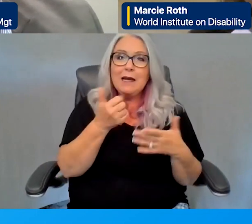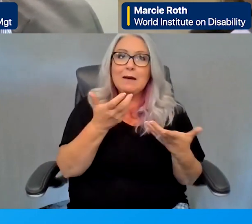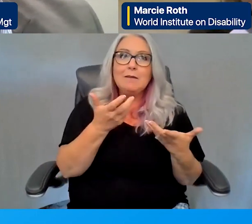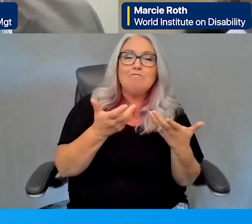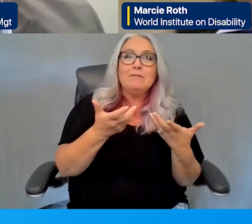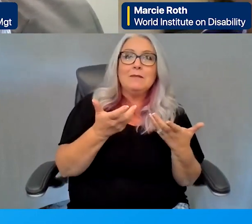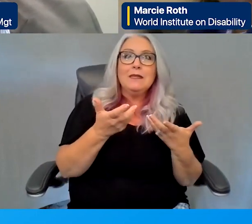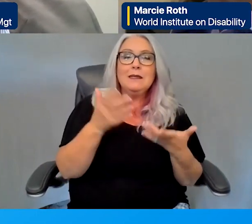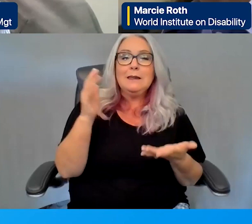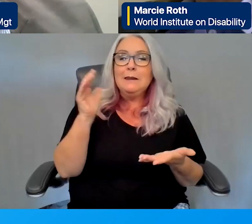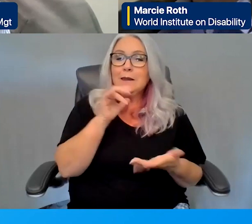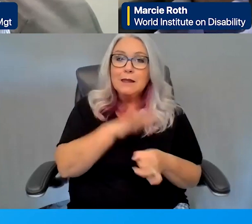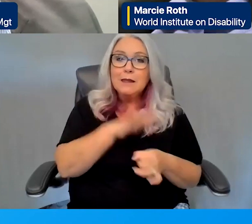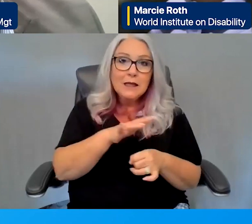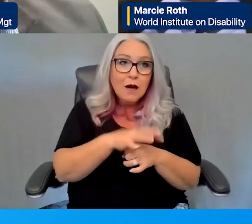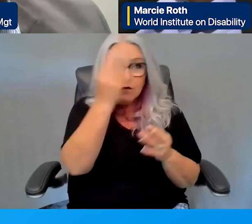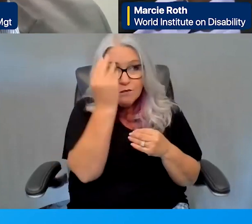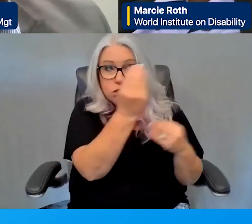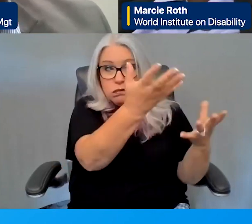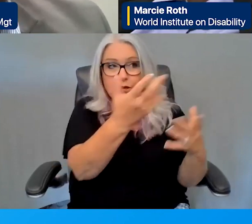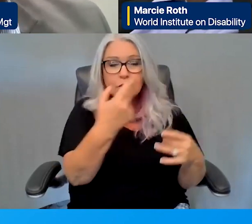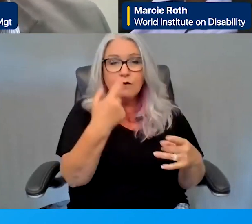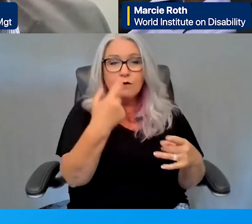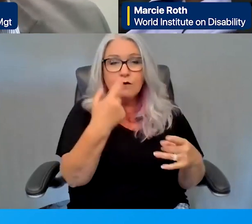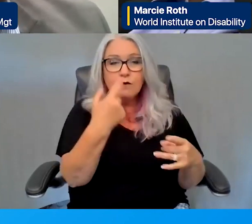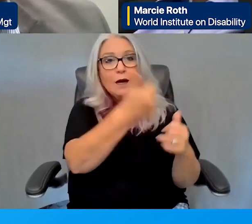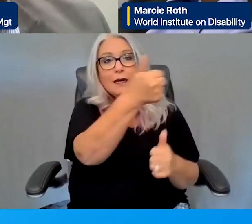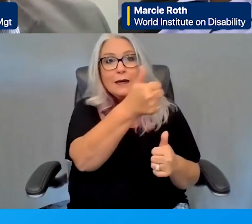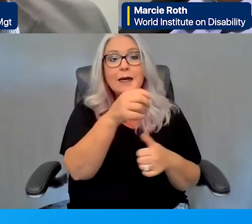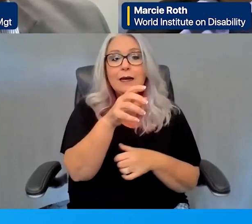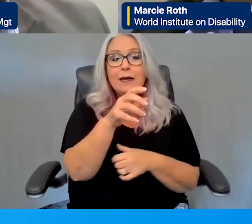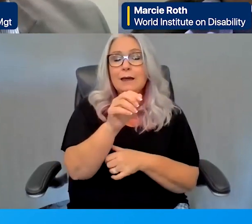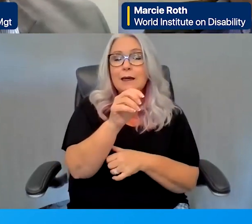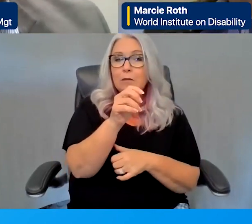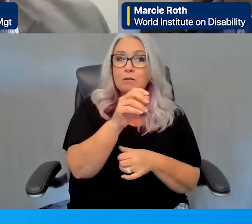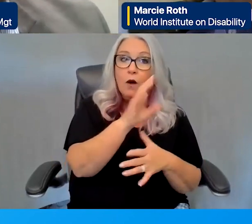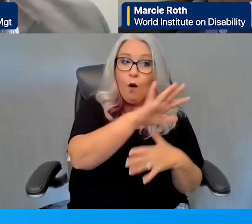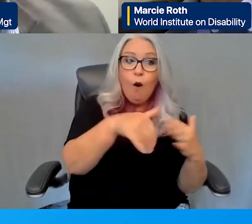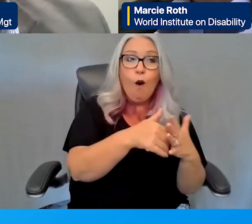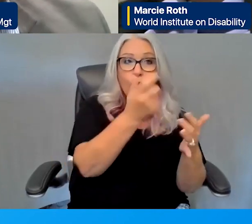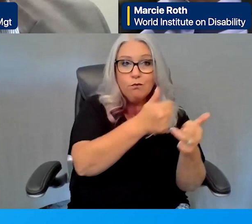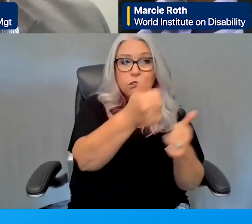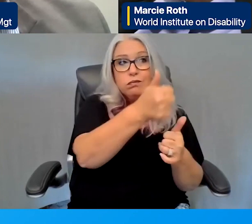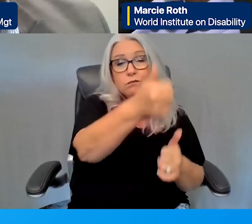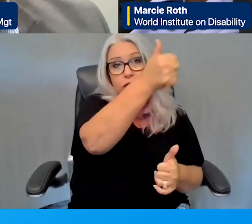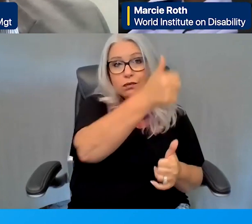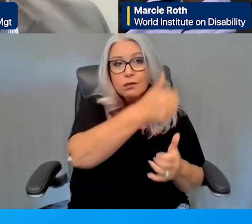notification to the administrations and it's not a